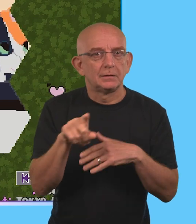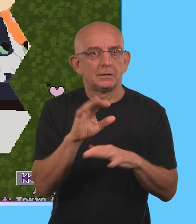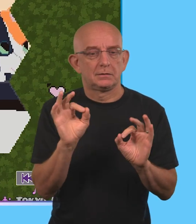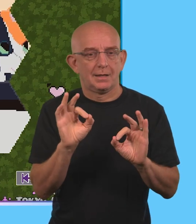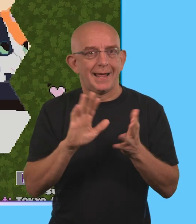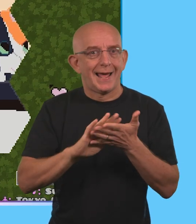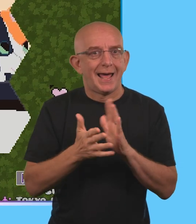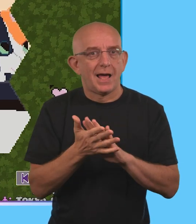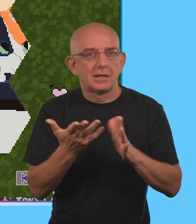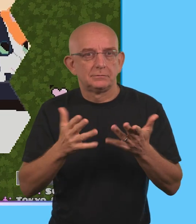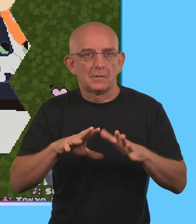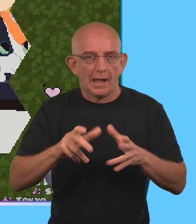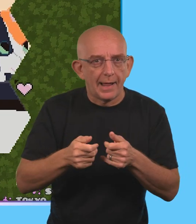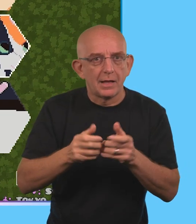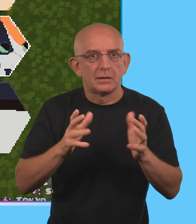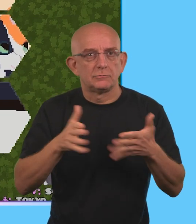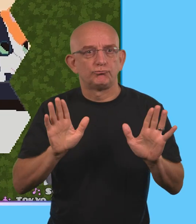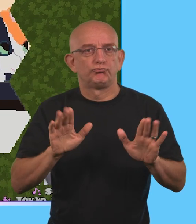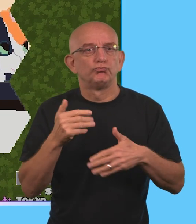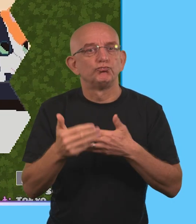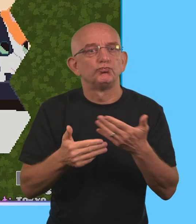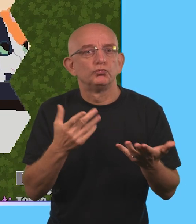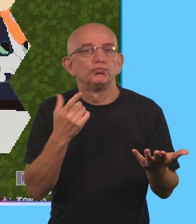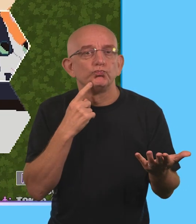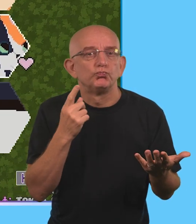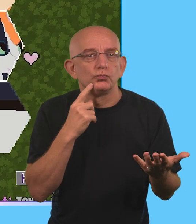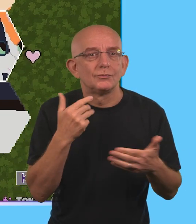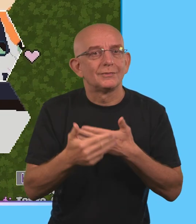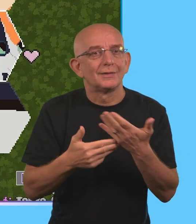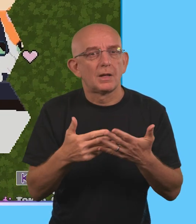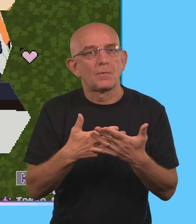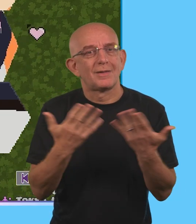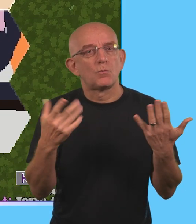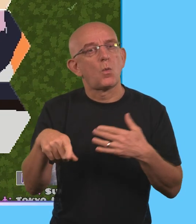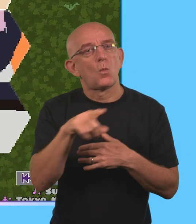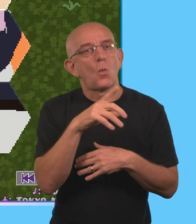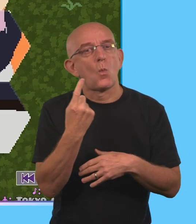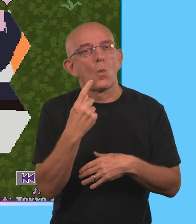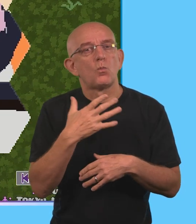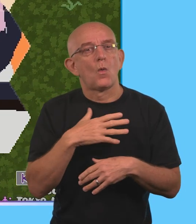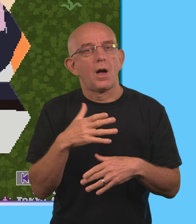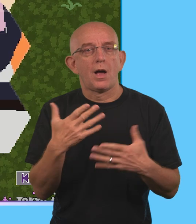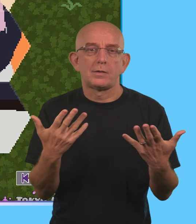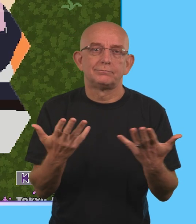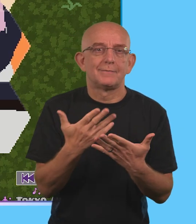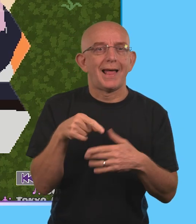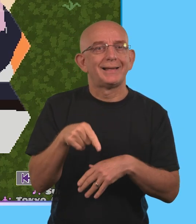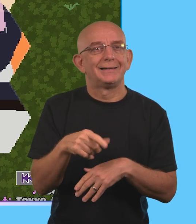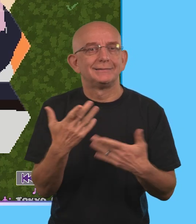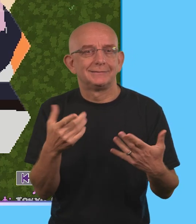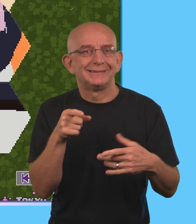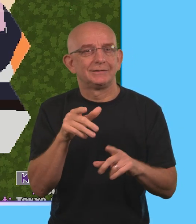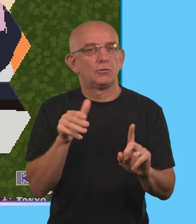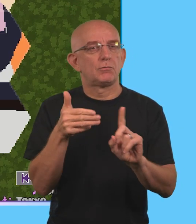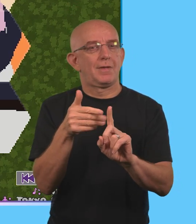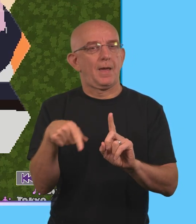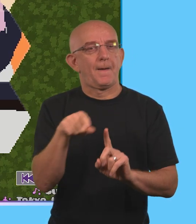but I can't let these challenges stop me from making the games of my dreams. Our studio's goal is to make our games playable by anyone who wants to play them.